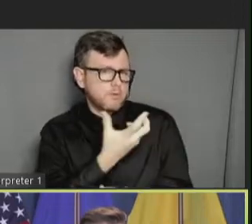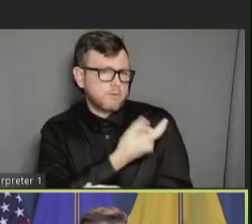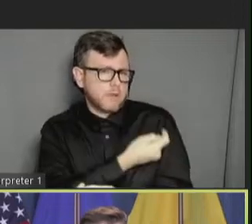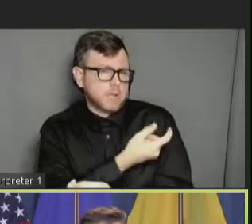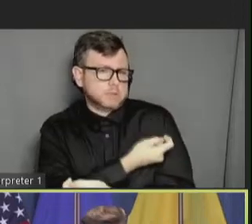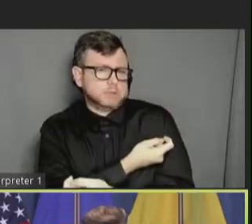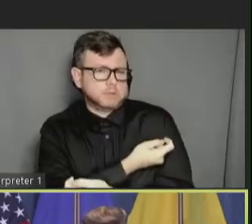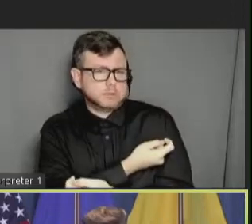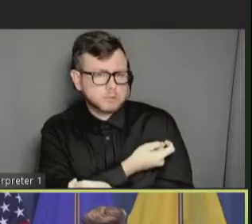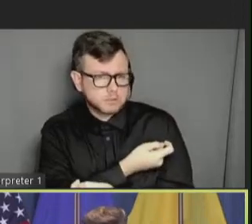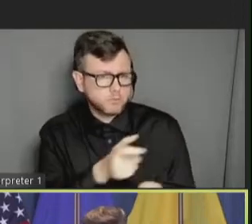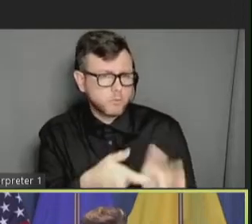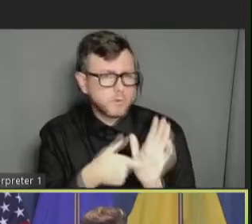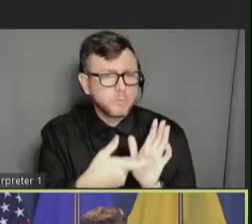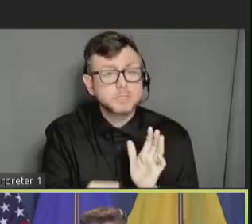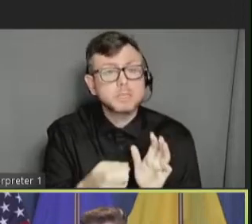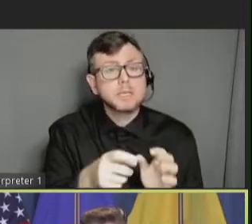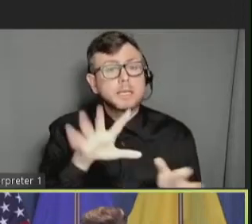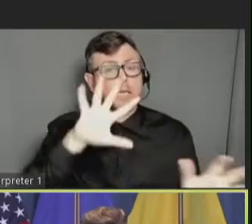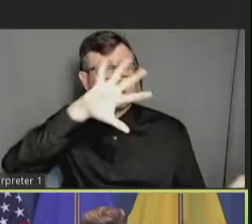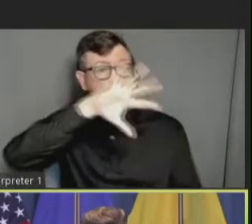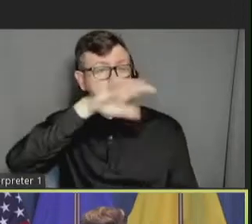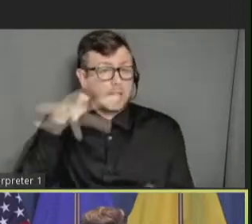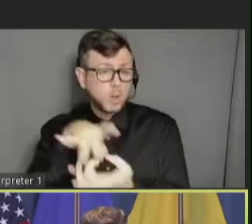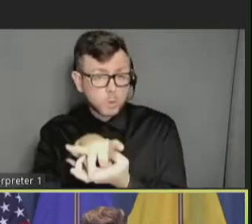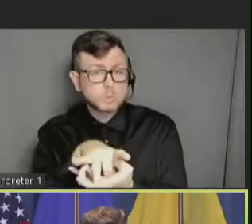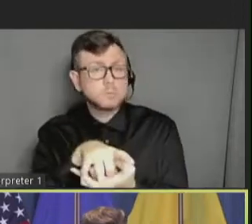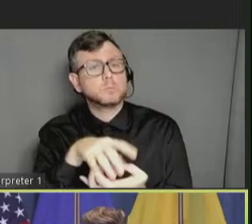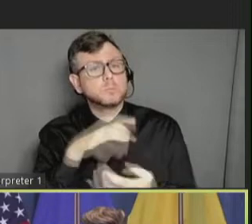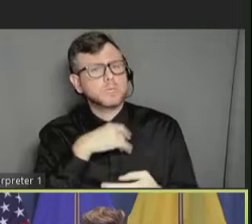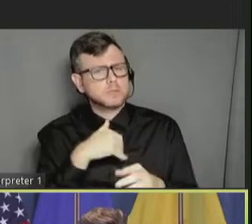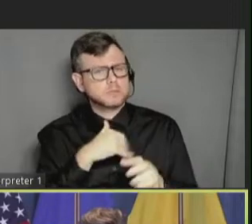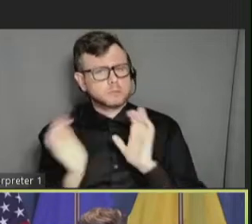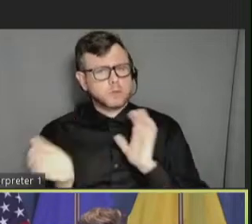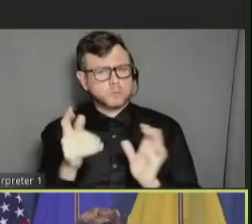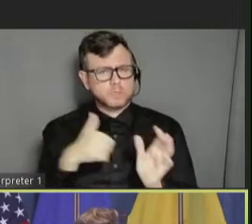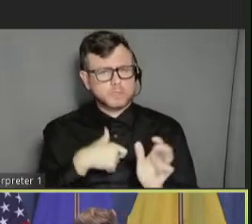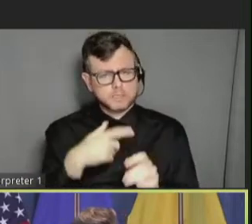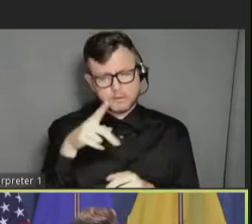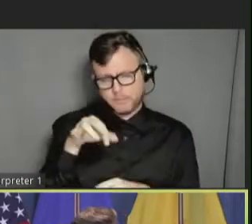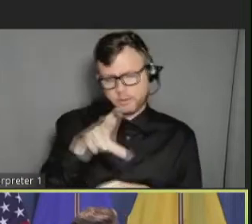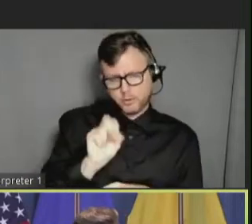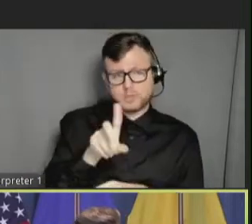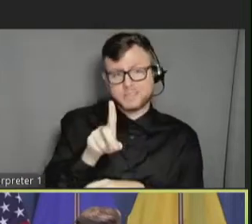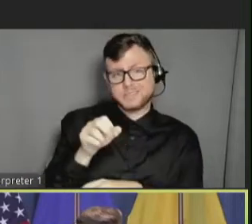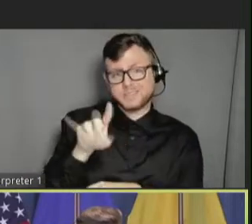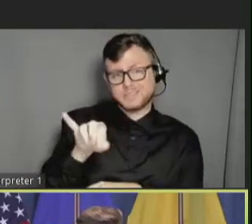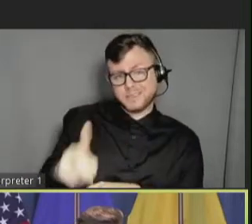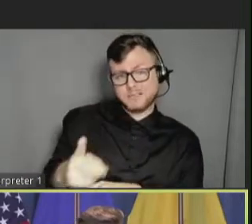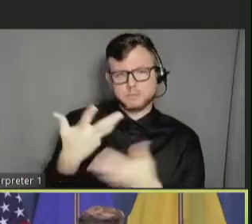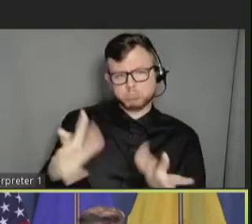in-house in order to sufficiently support and to achieve immunization readiness.